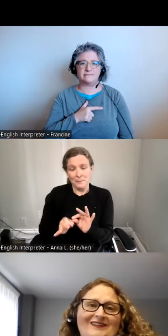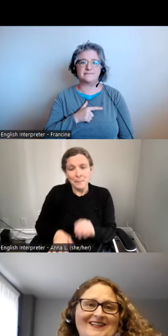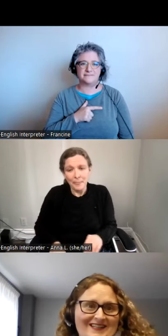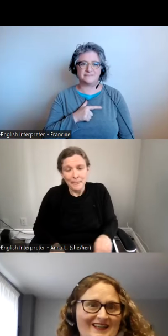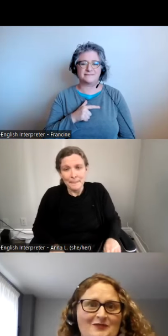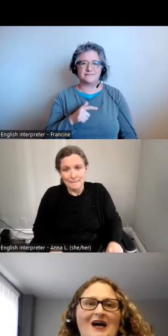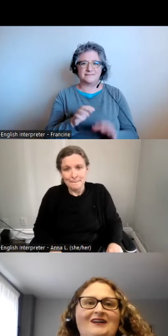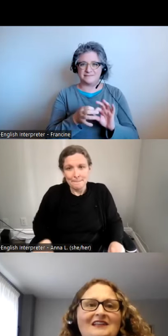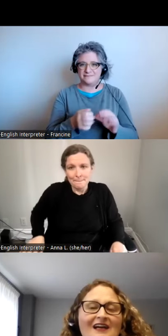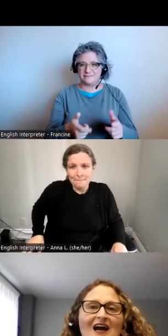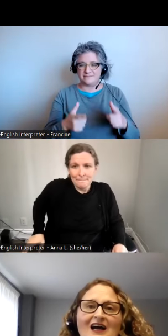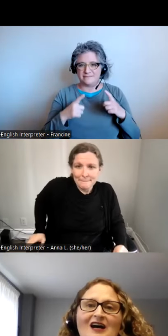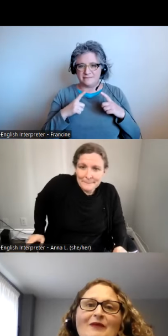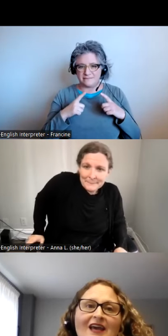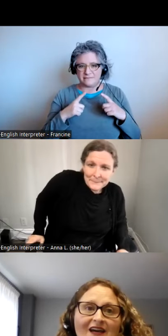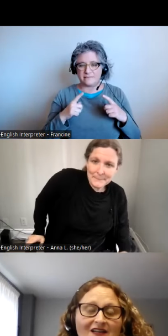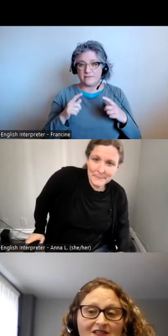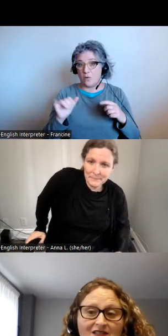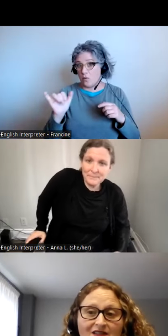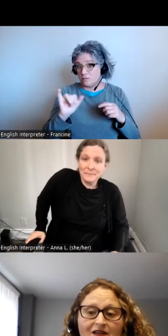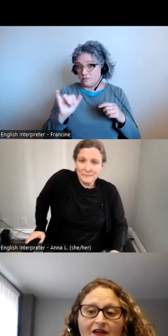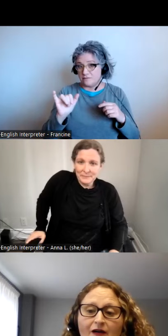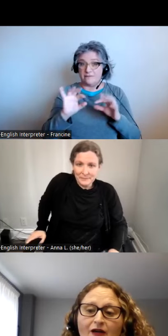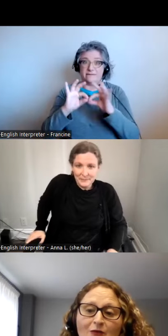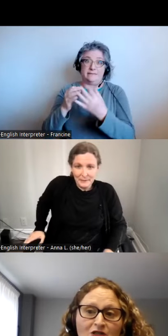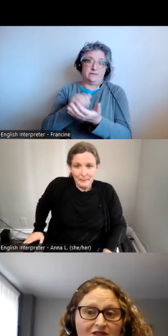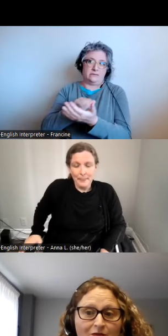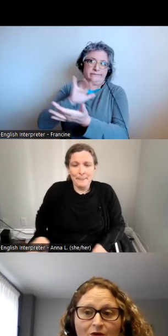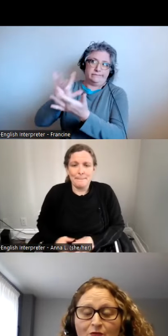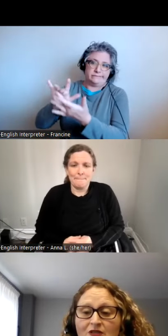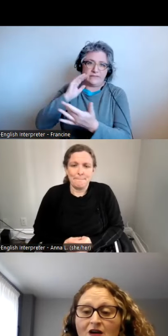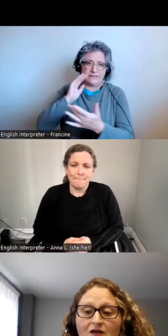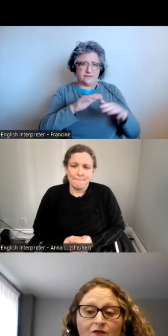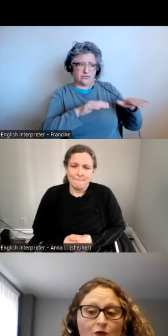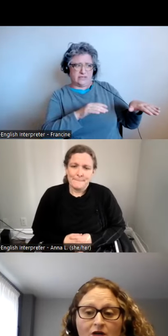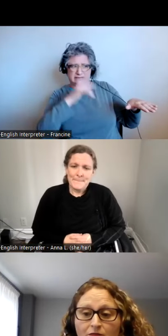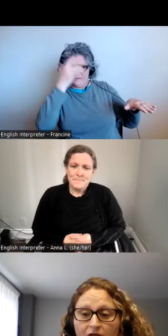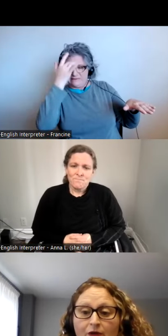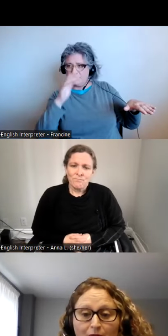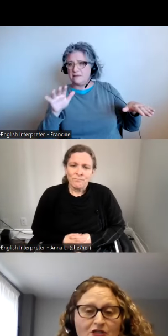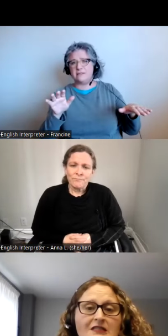and we can't anymore. Touch base with your family doctor, of course, if your